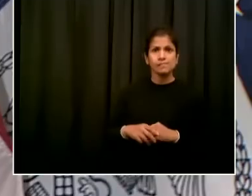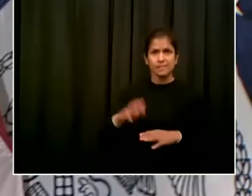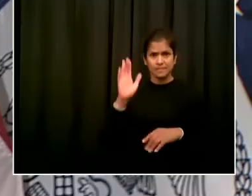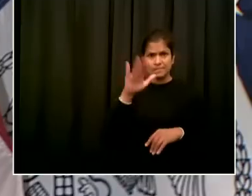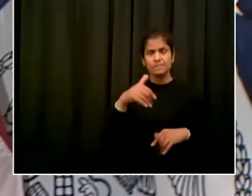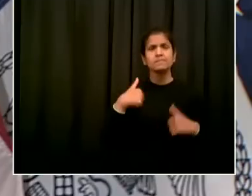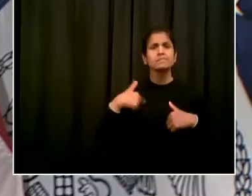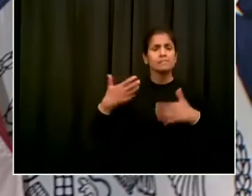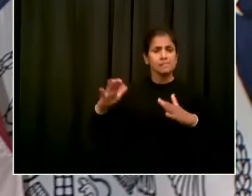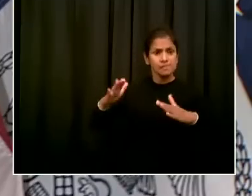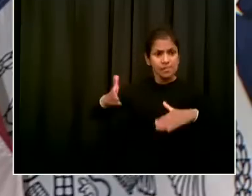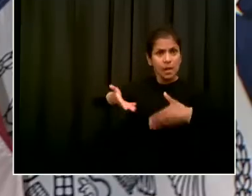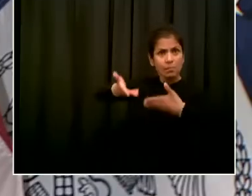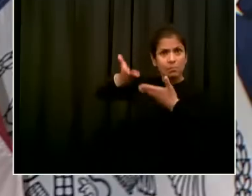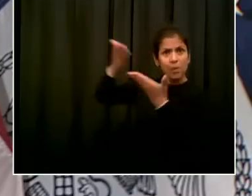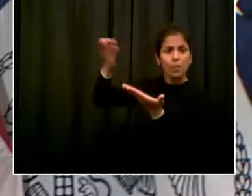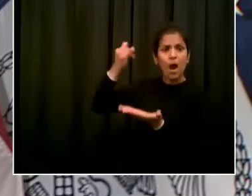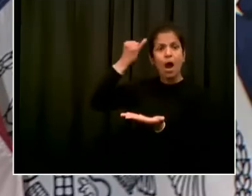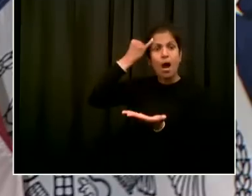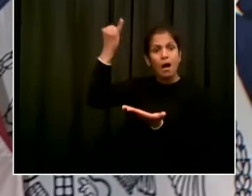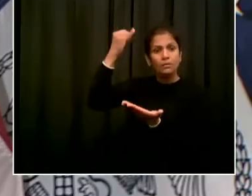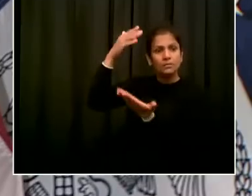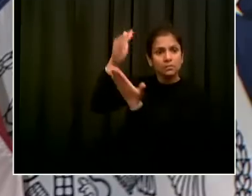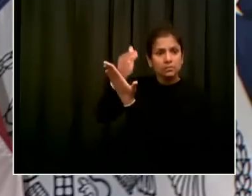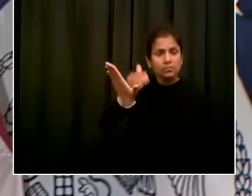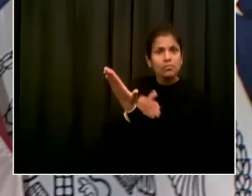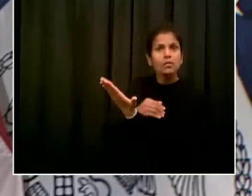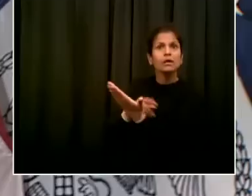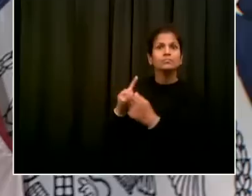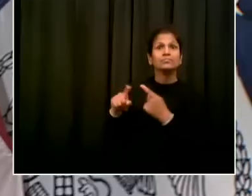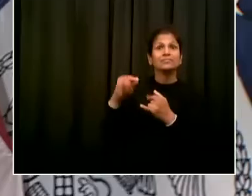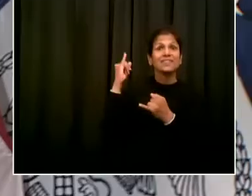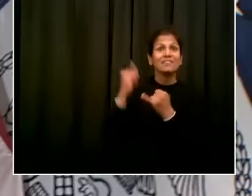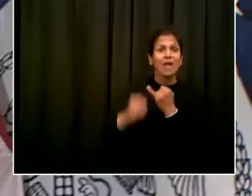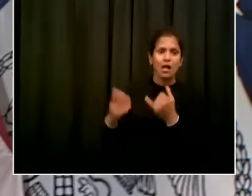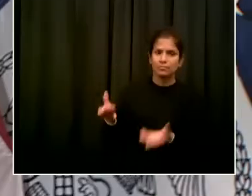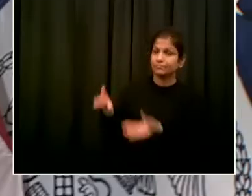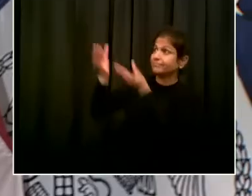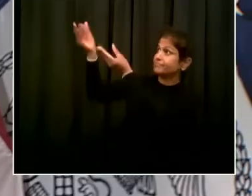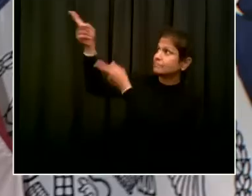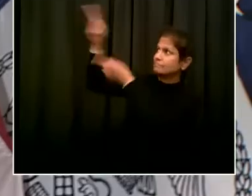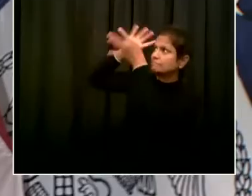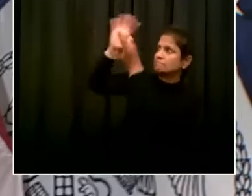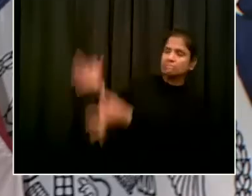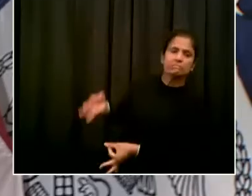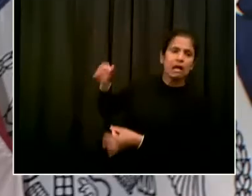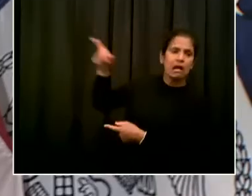CAN ADDRESS THE SITUATION. THE SAKE IS TO MAKE THE ULTIMATE DECISIONS AT